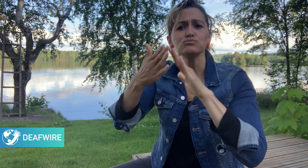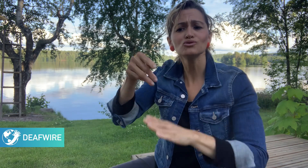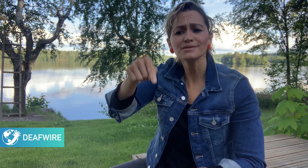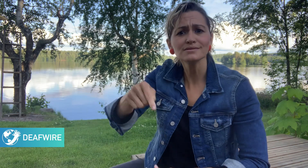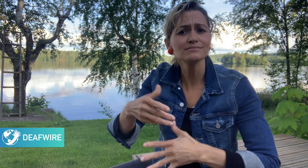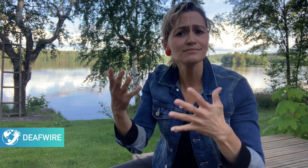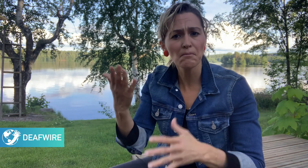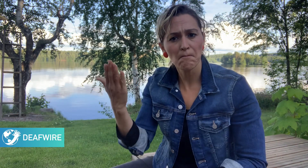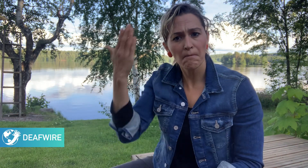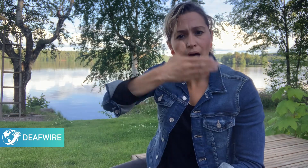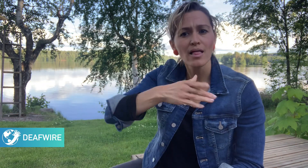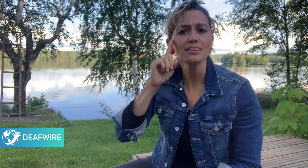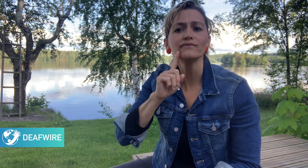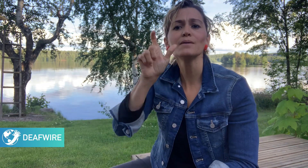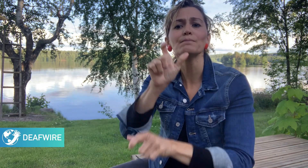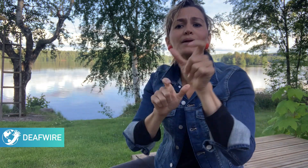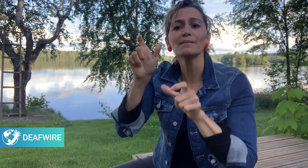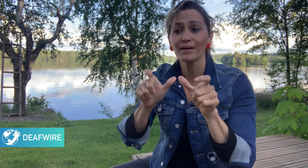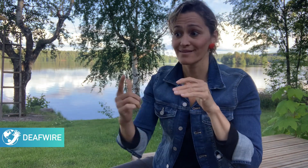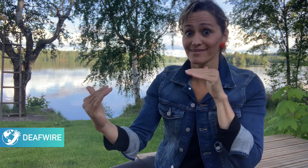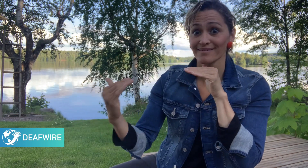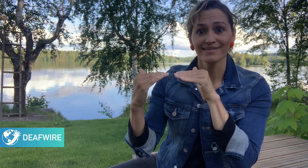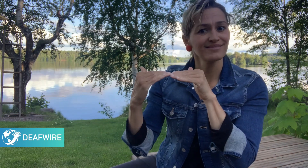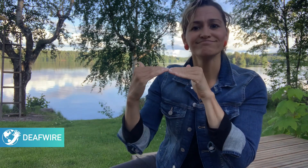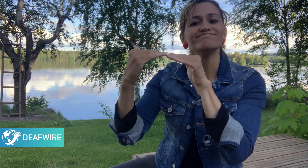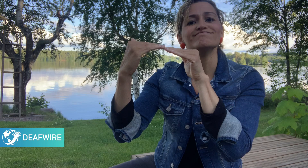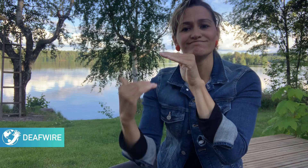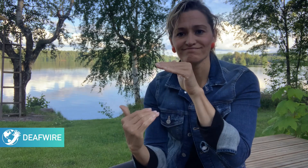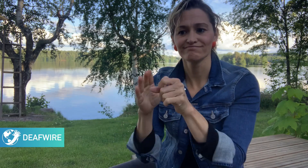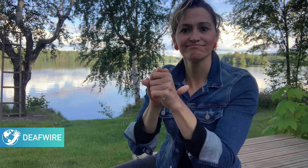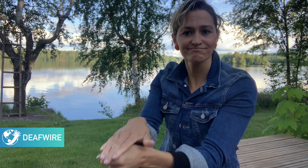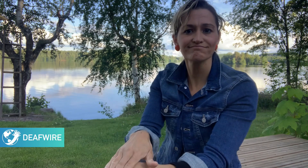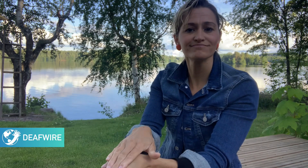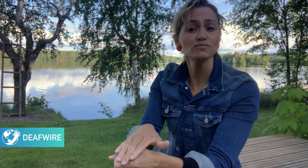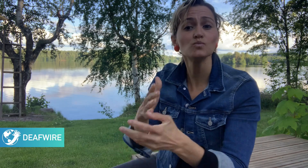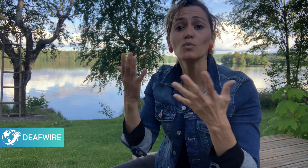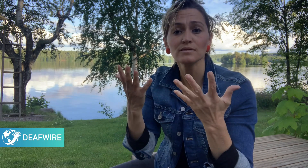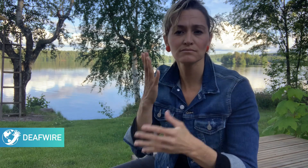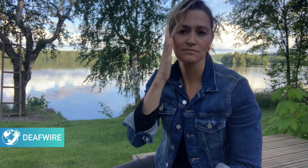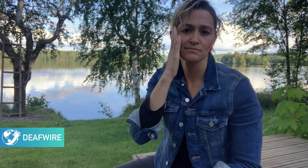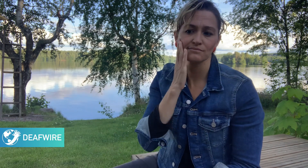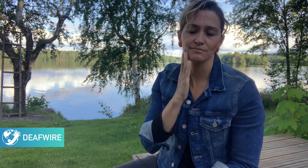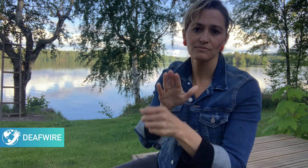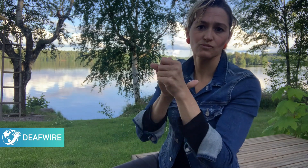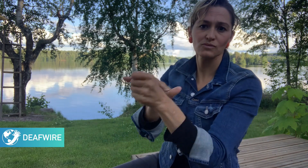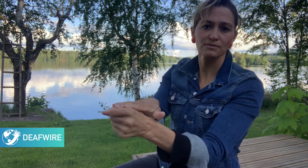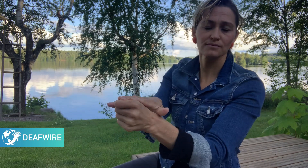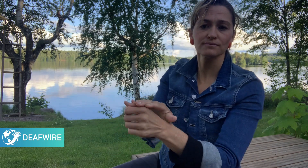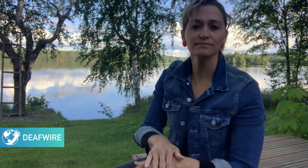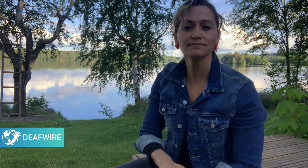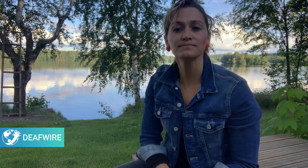in the Deaf community because of racism.